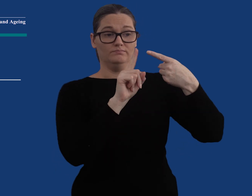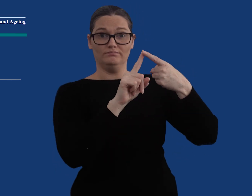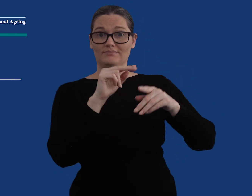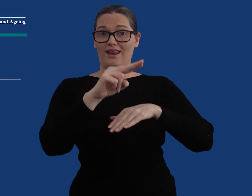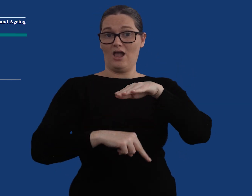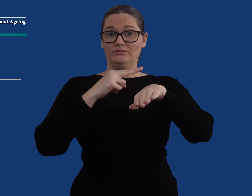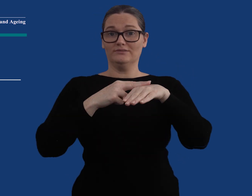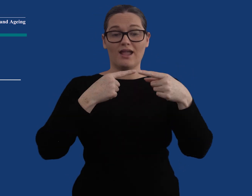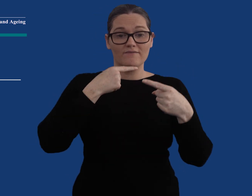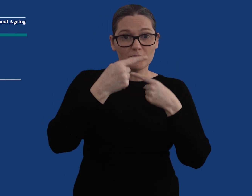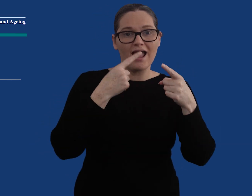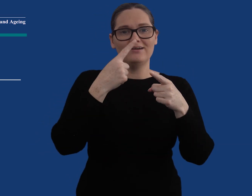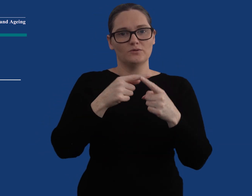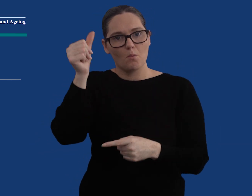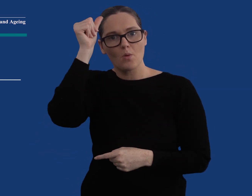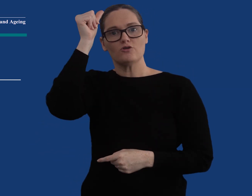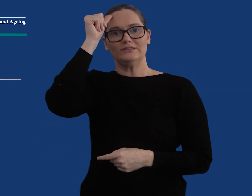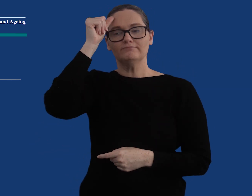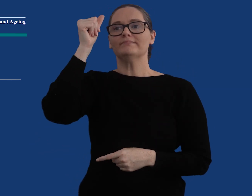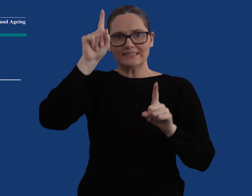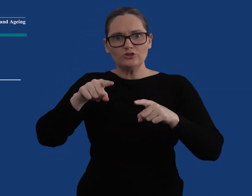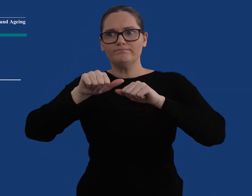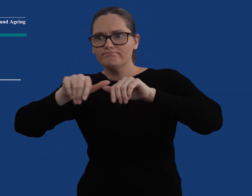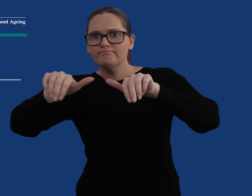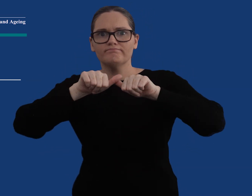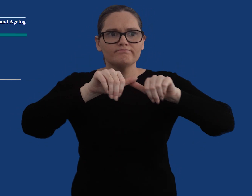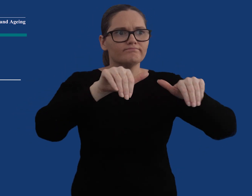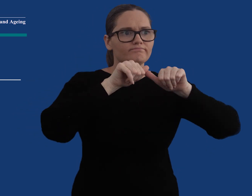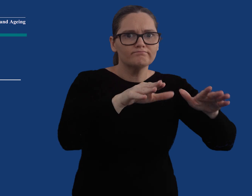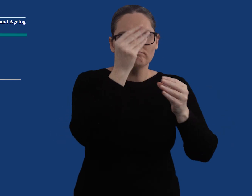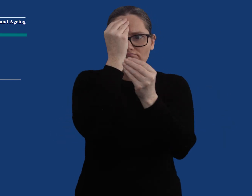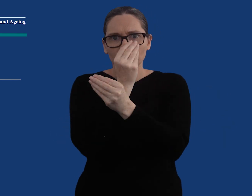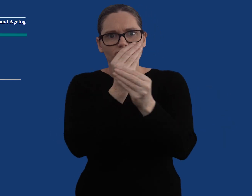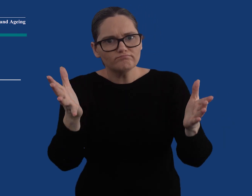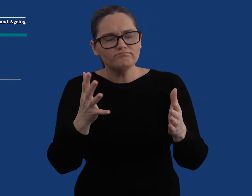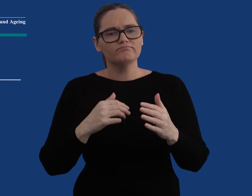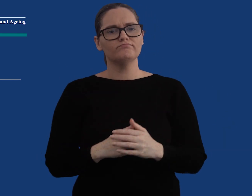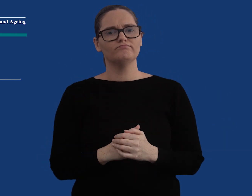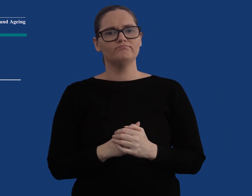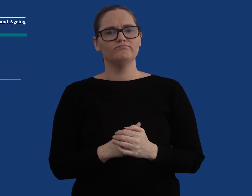• national information and awareness raising